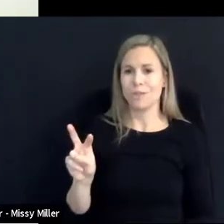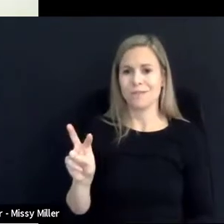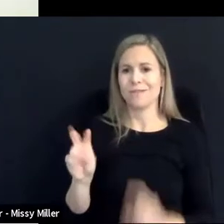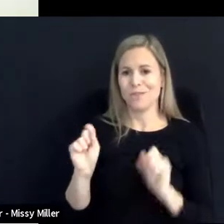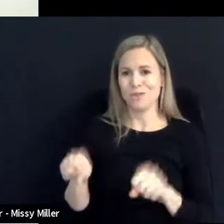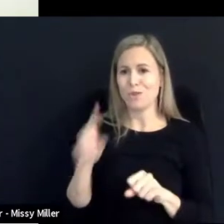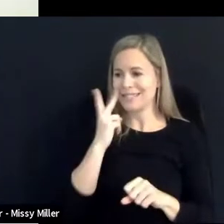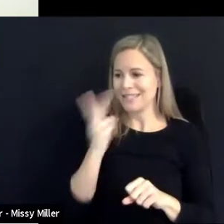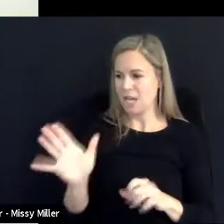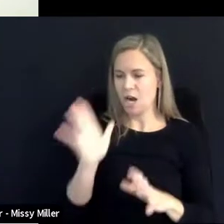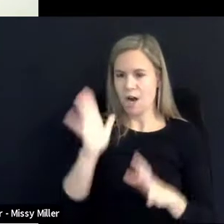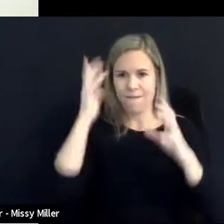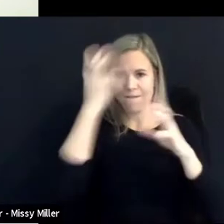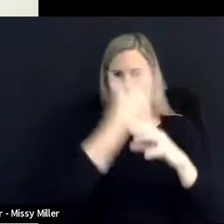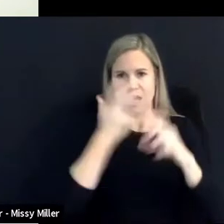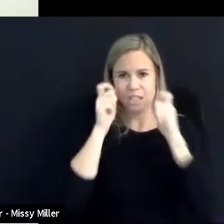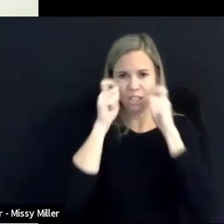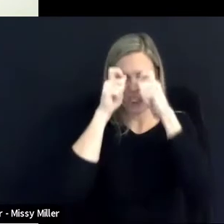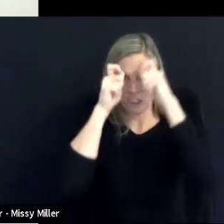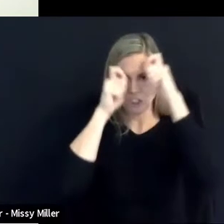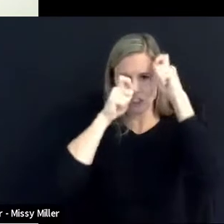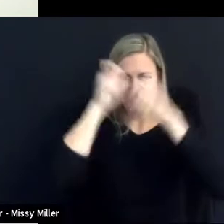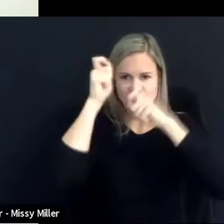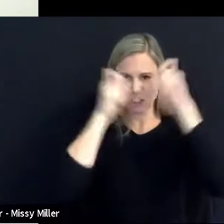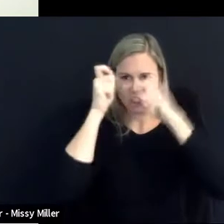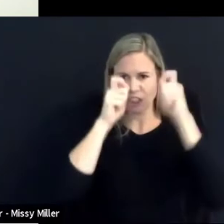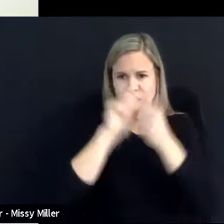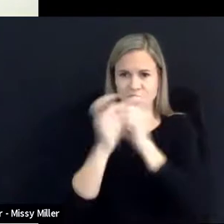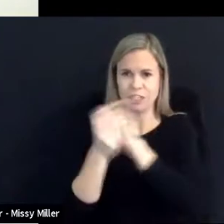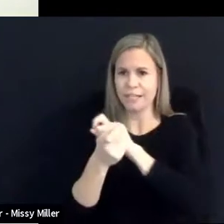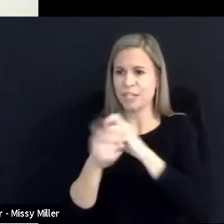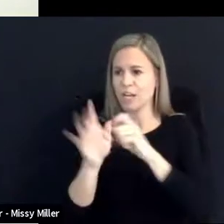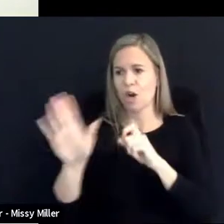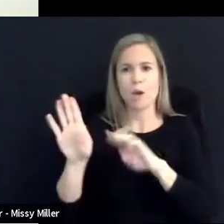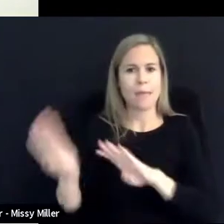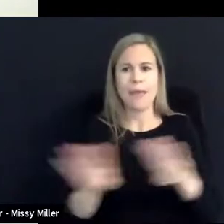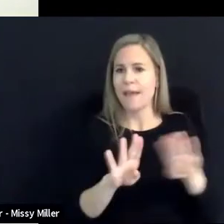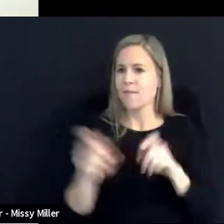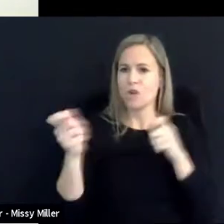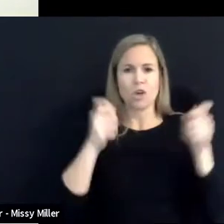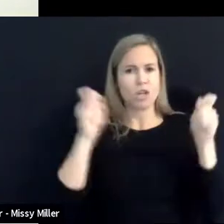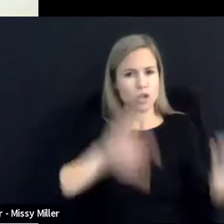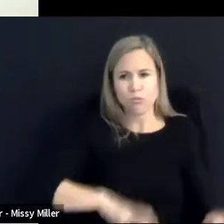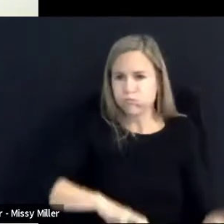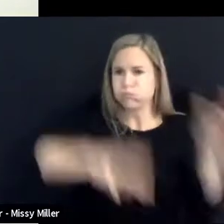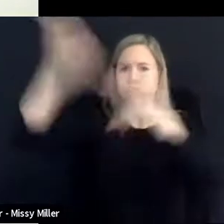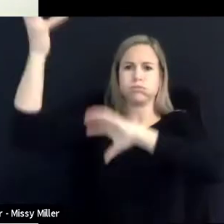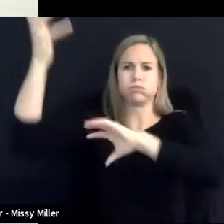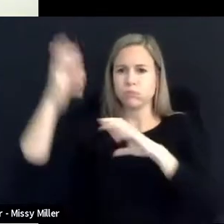She had a meltdown and lost complete behavioral control. It took three people to get her back to her classroom.